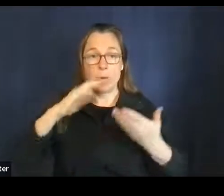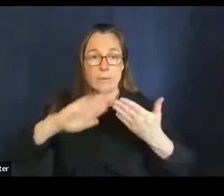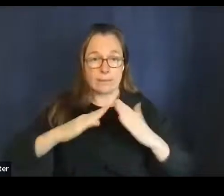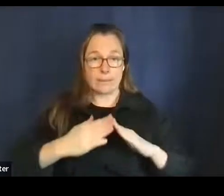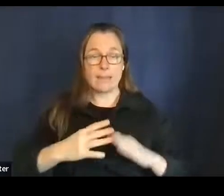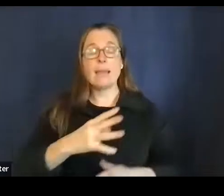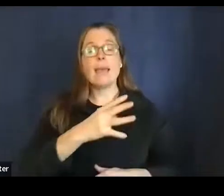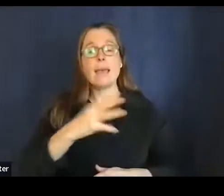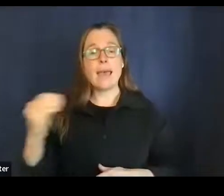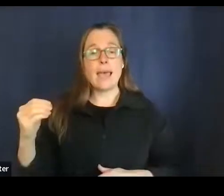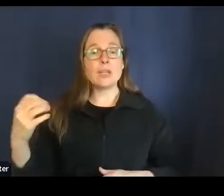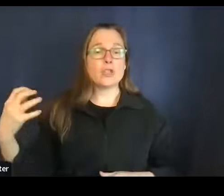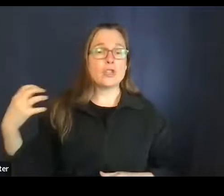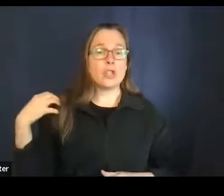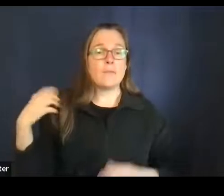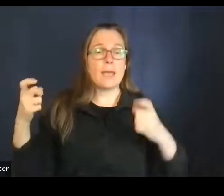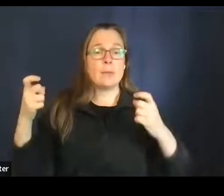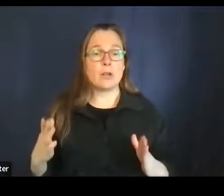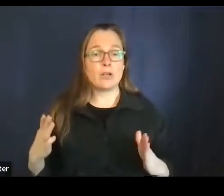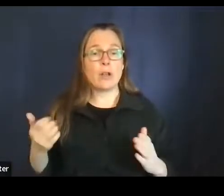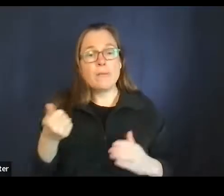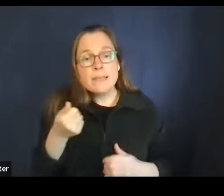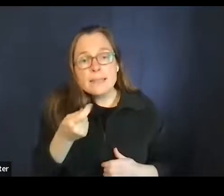as chief administrators of a number of bureaus that they're assigned